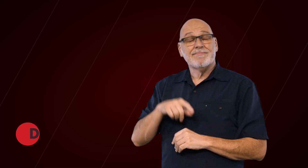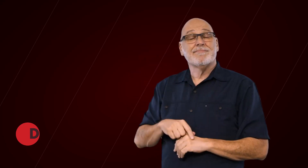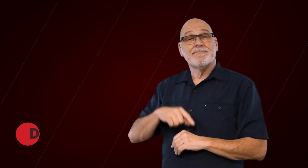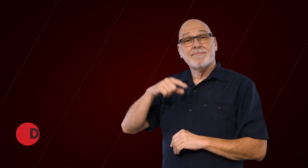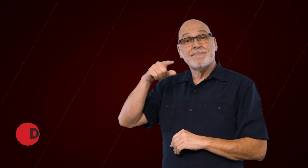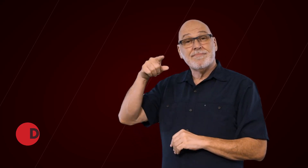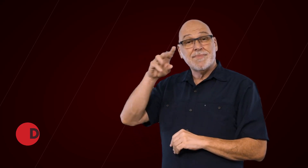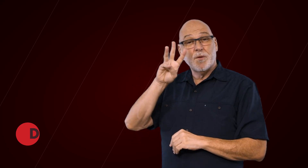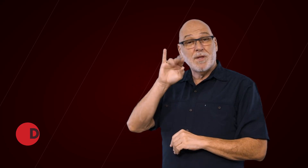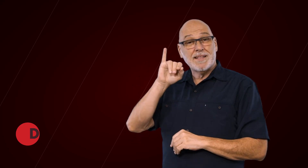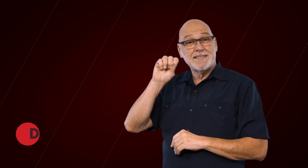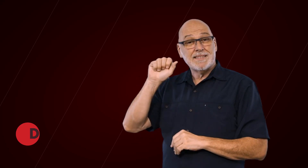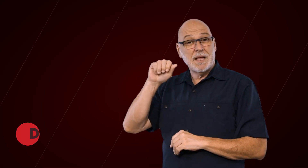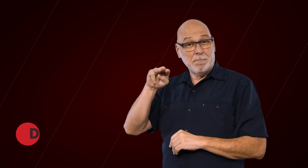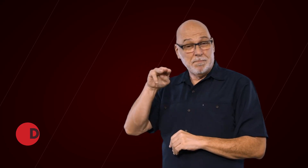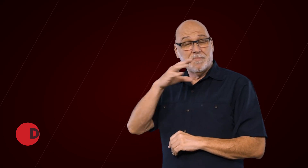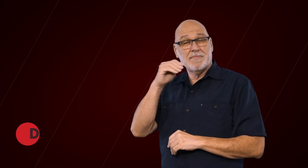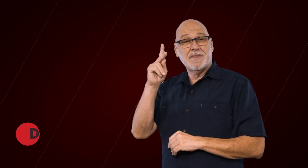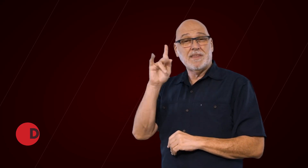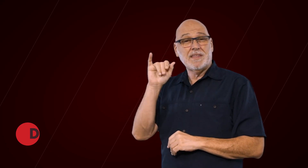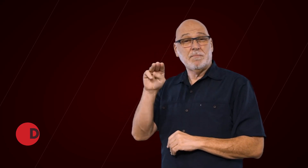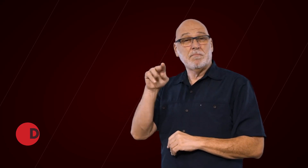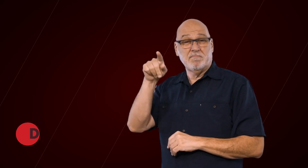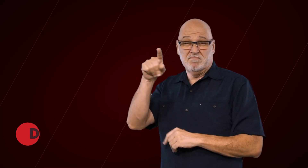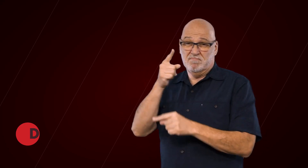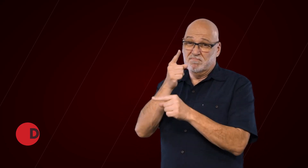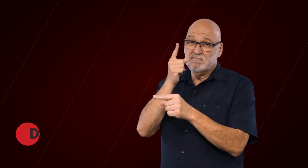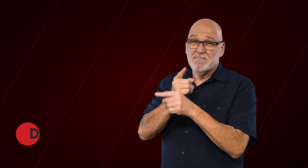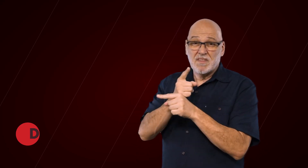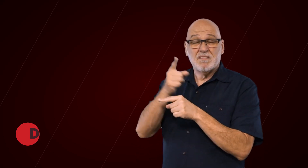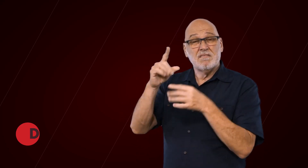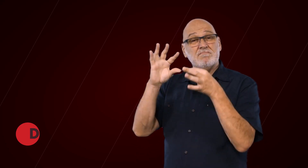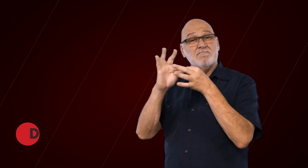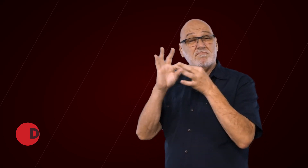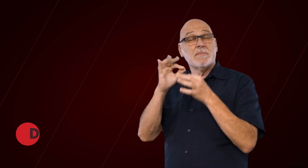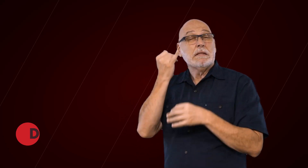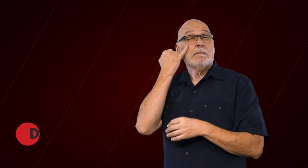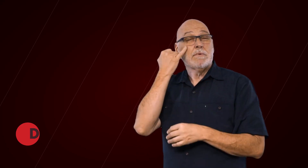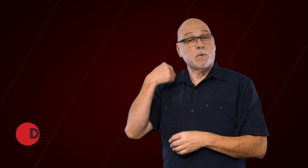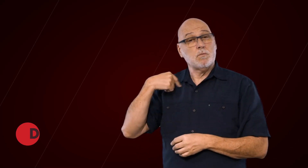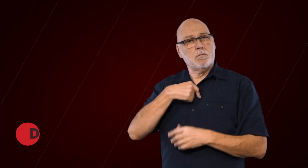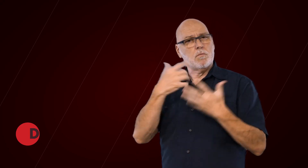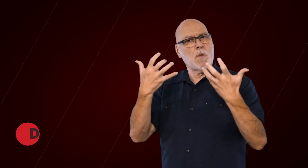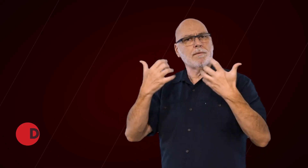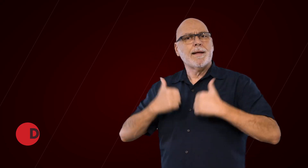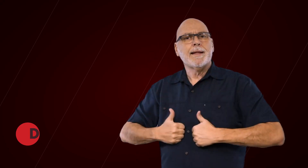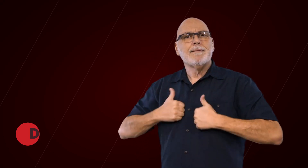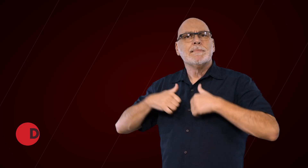But Wissam and Kimberly are correct, if we want living